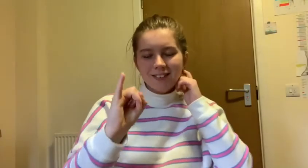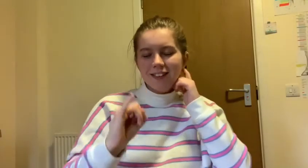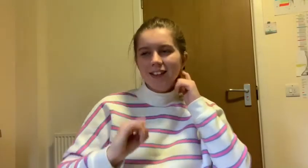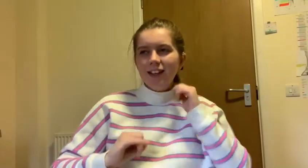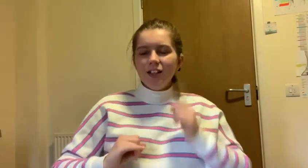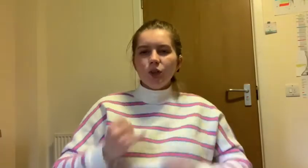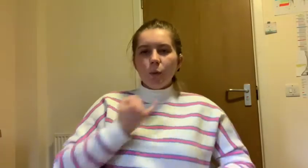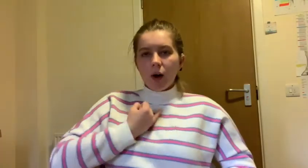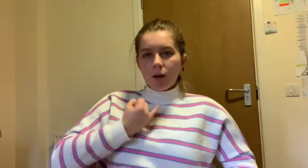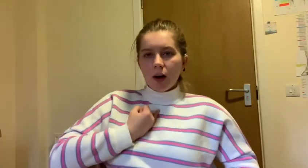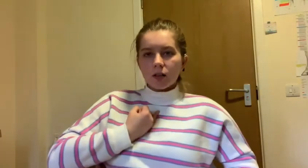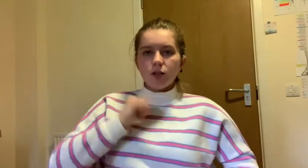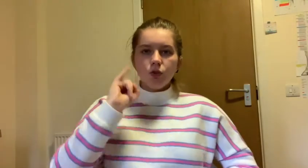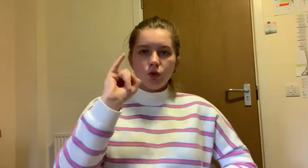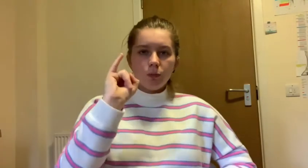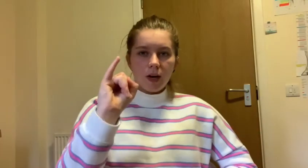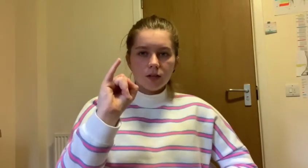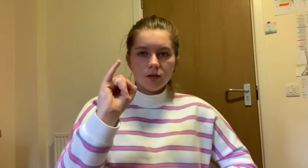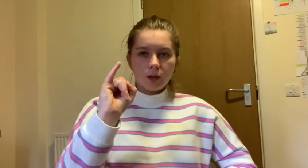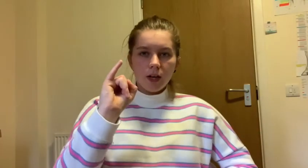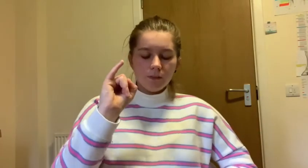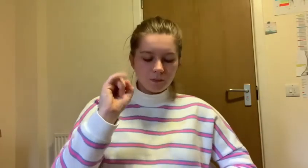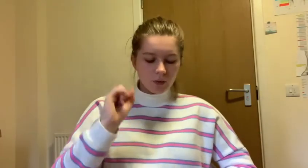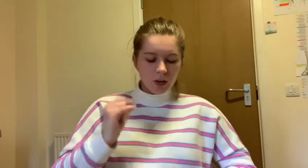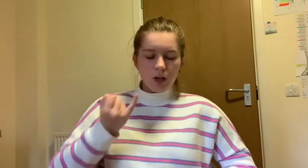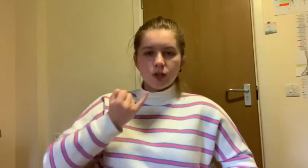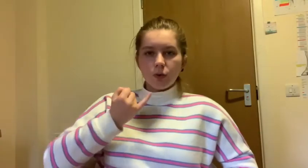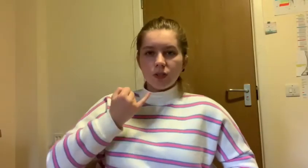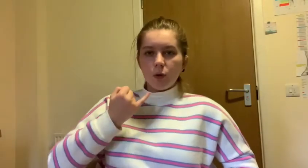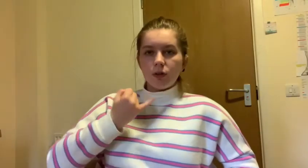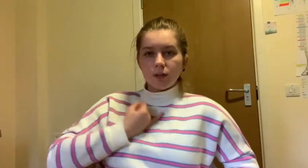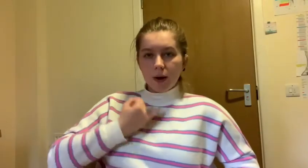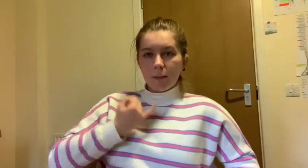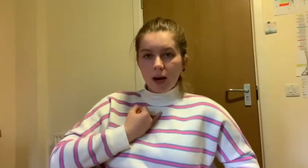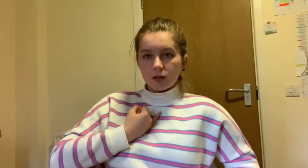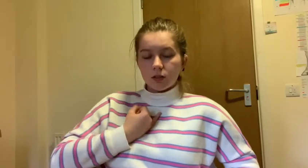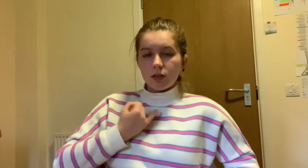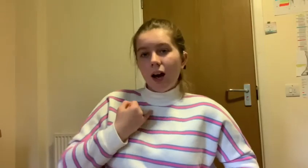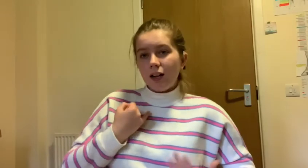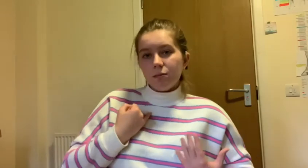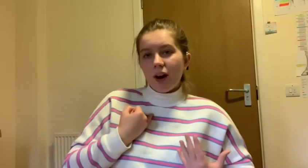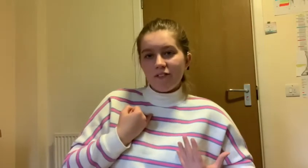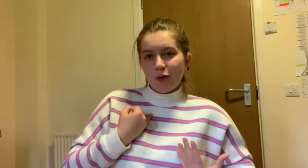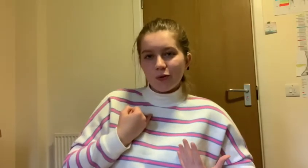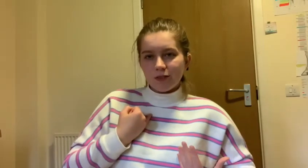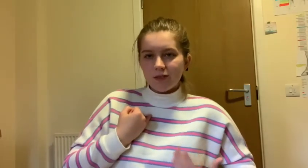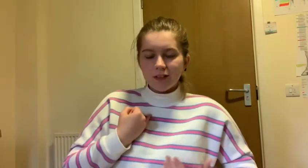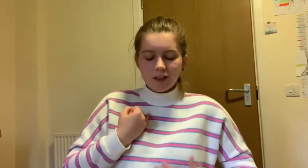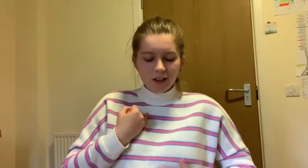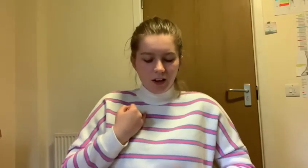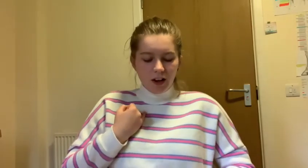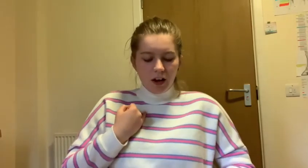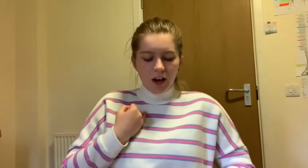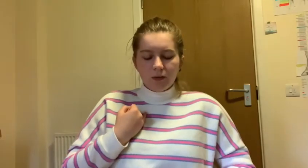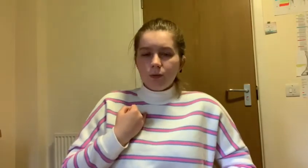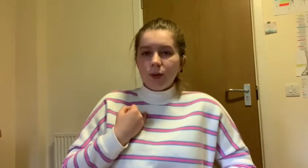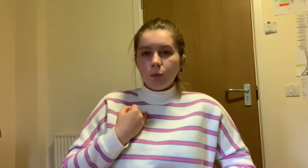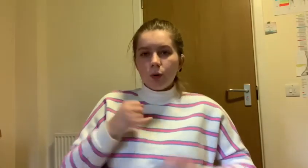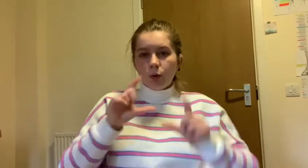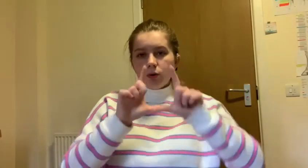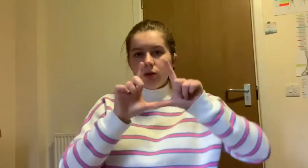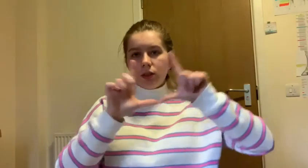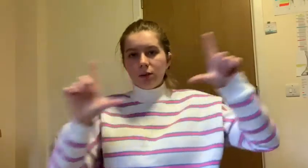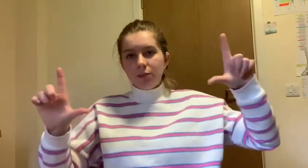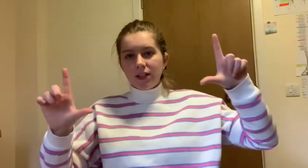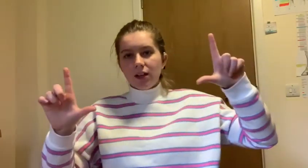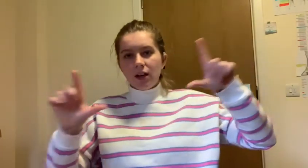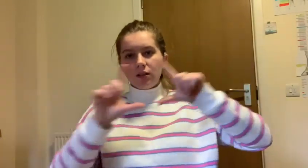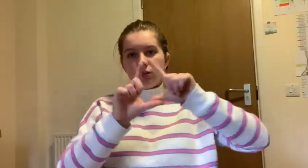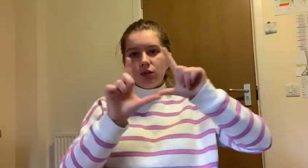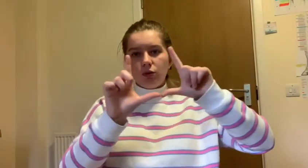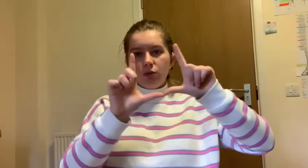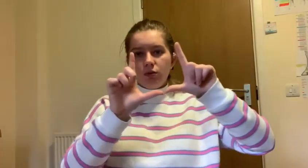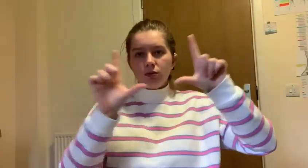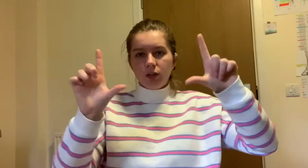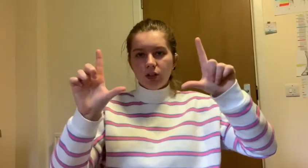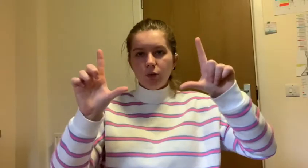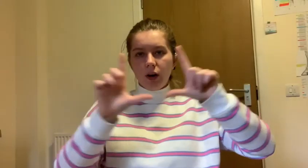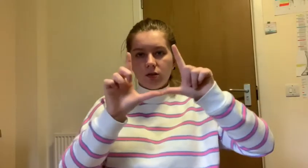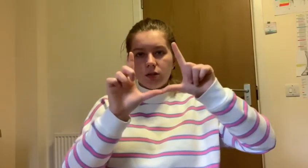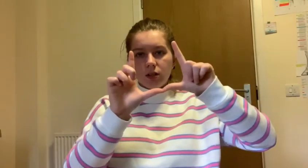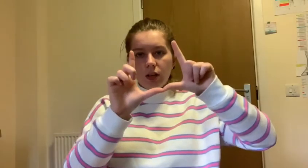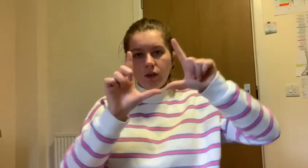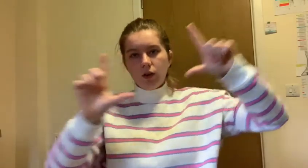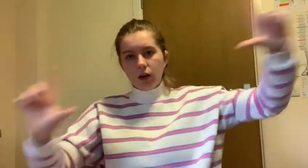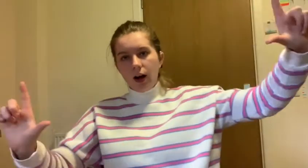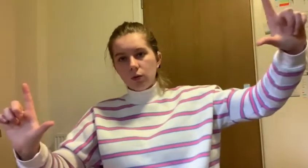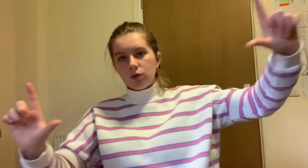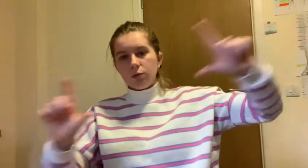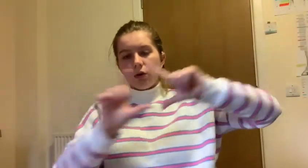my bad, your bad. So this one is my bad because its my fault. "Billboard" is the big sign so you do the 2 "L" together and then out.